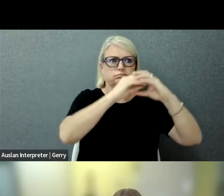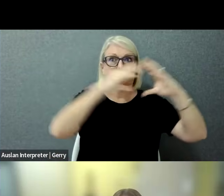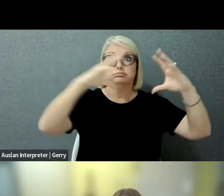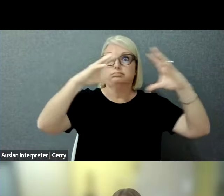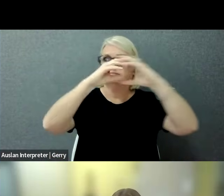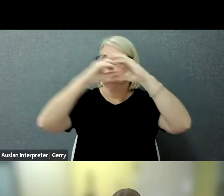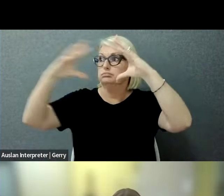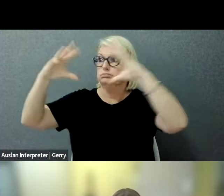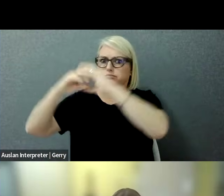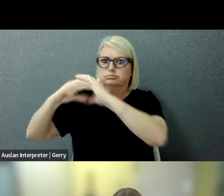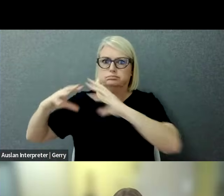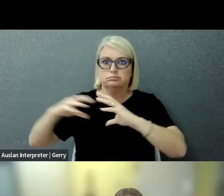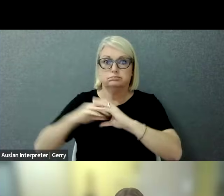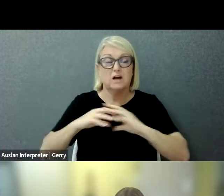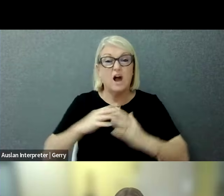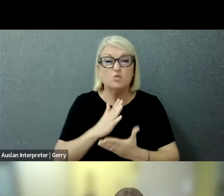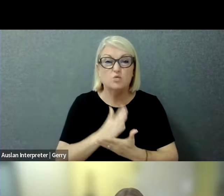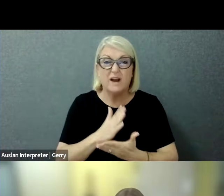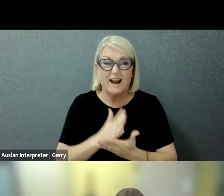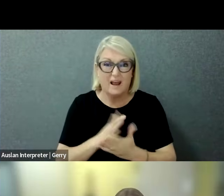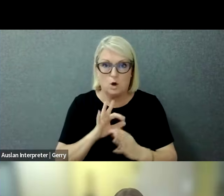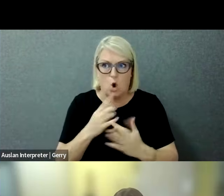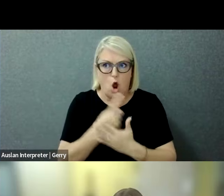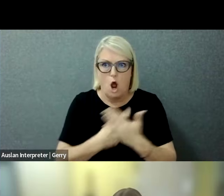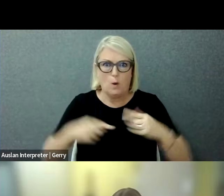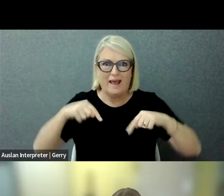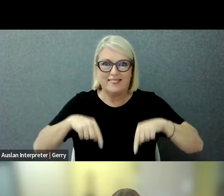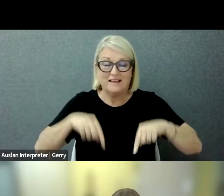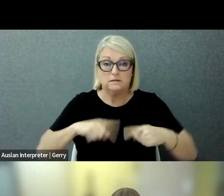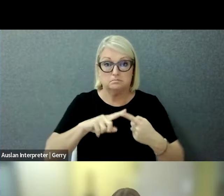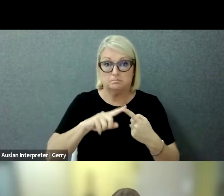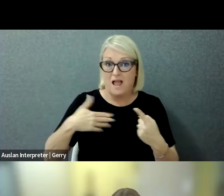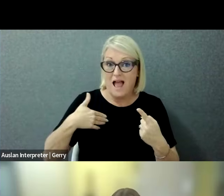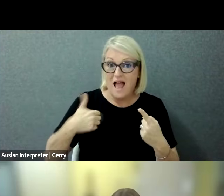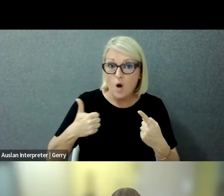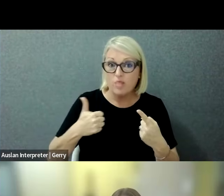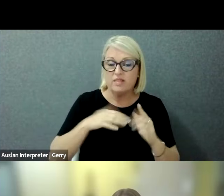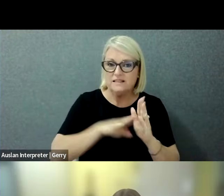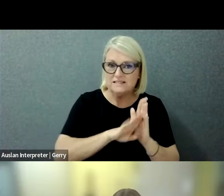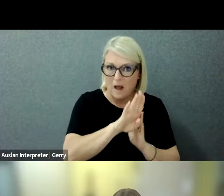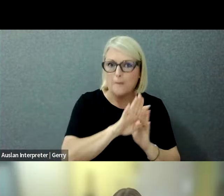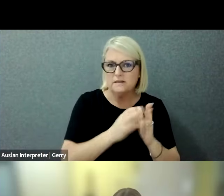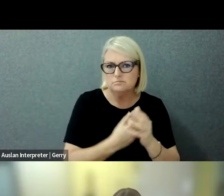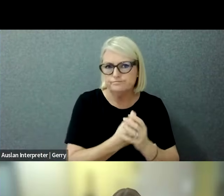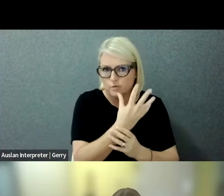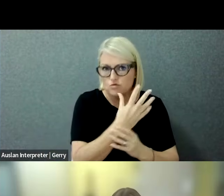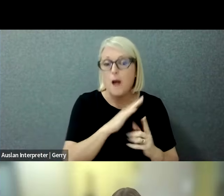whole range of outcomes, health and development, but for me this is the real - large inequity